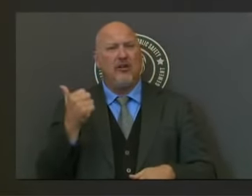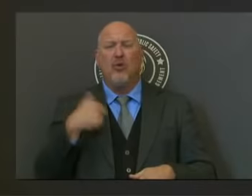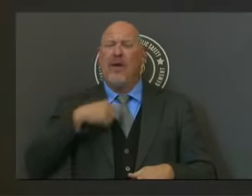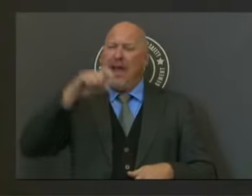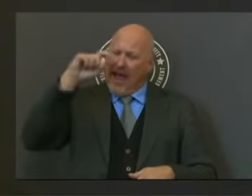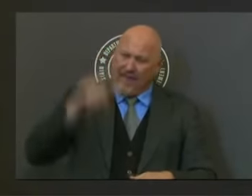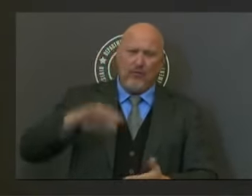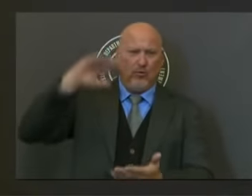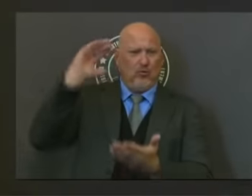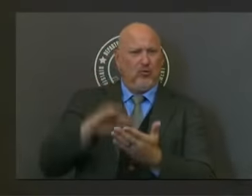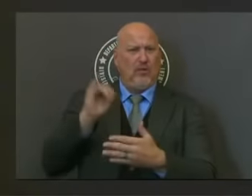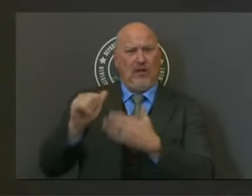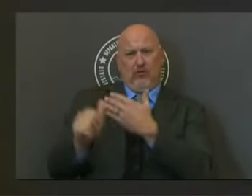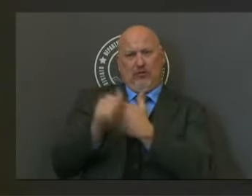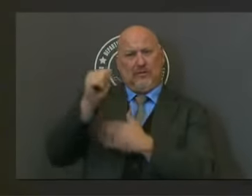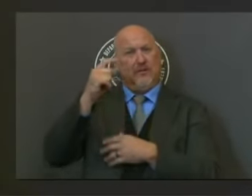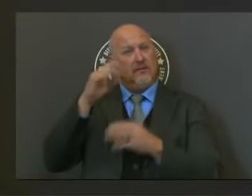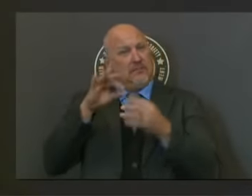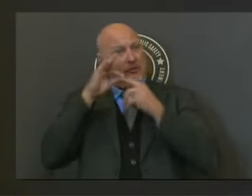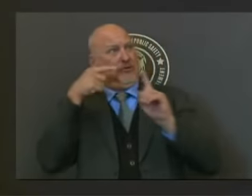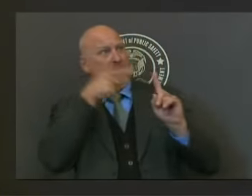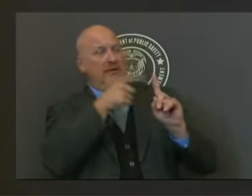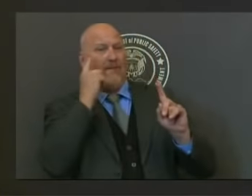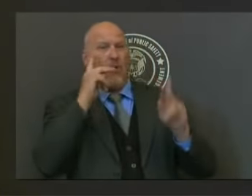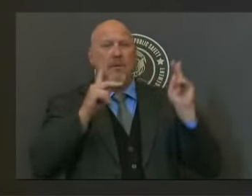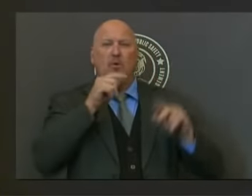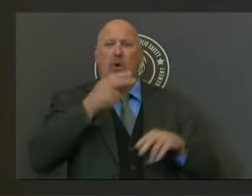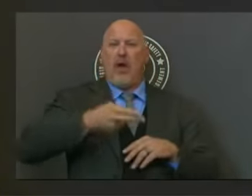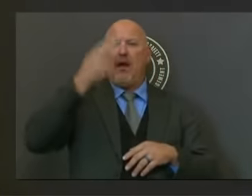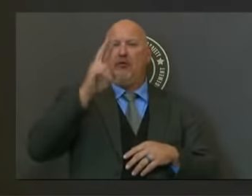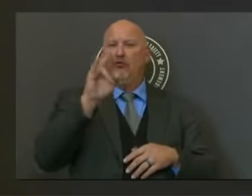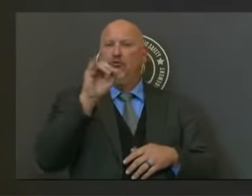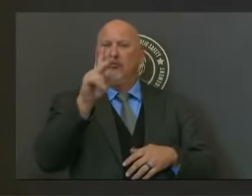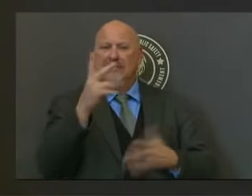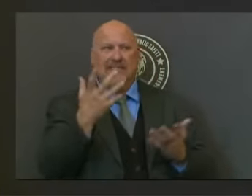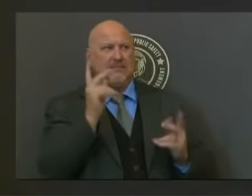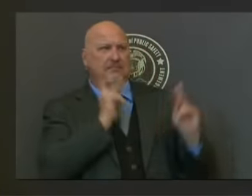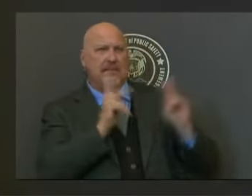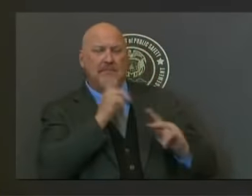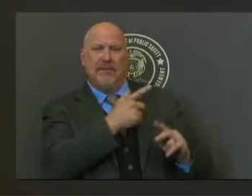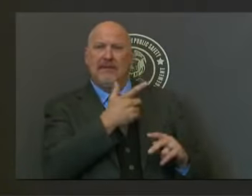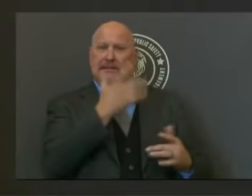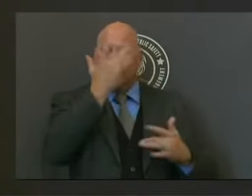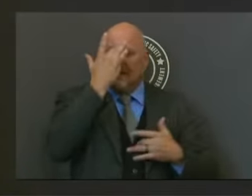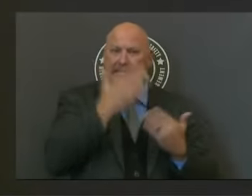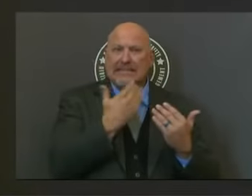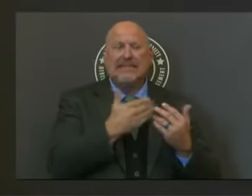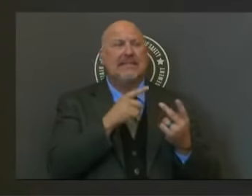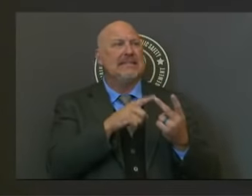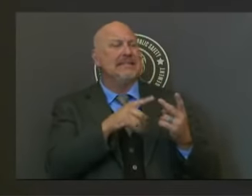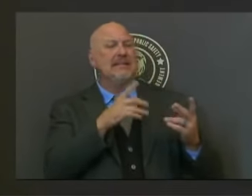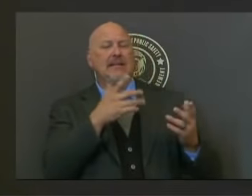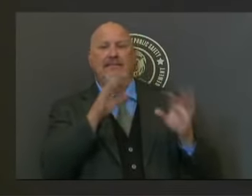until we get the vaccine